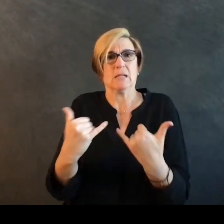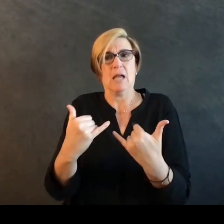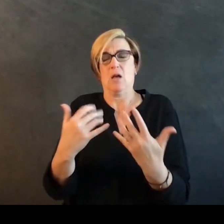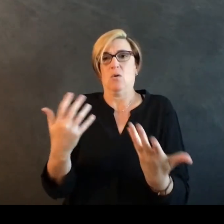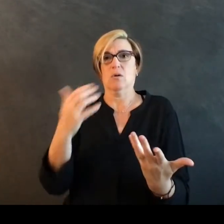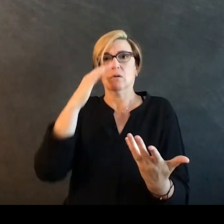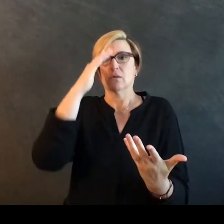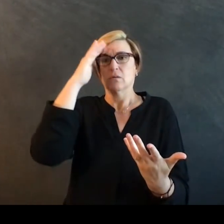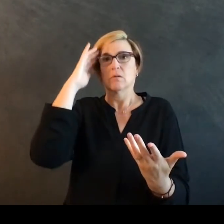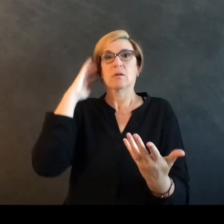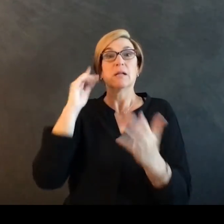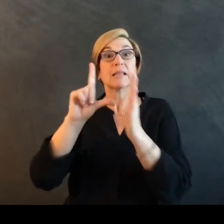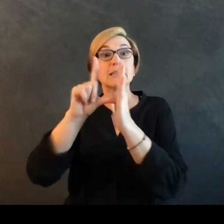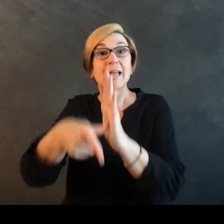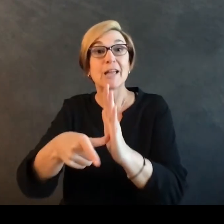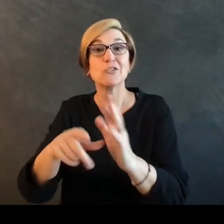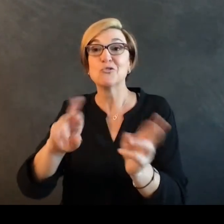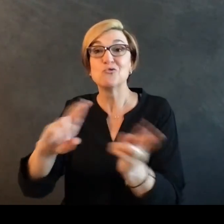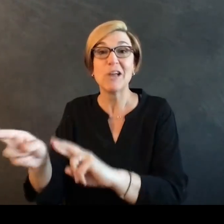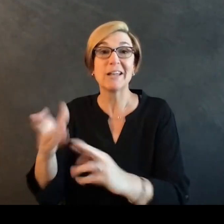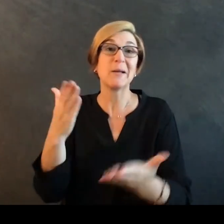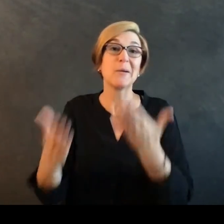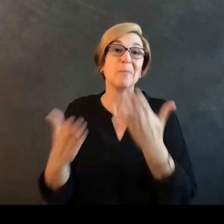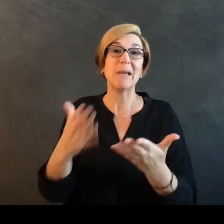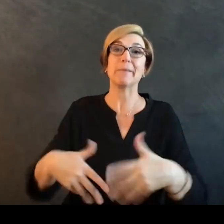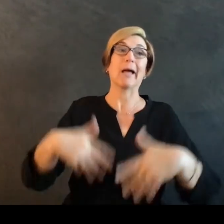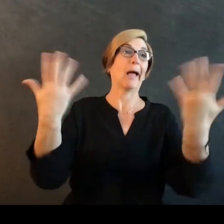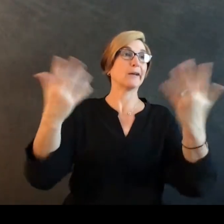won't need them as badly because it takes time very